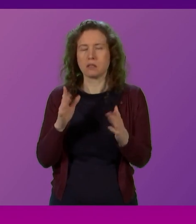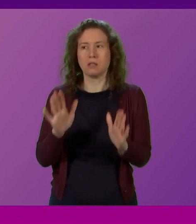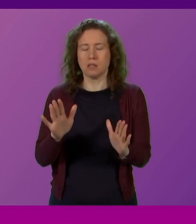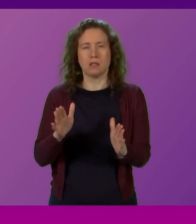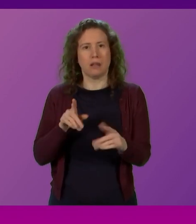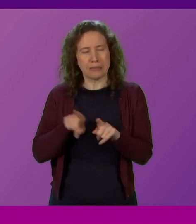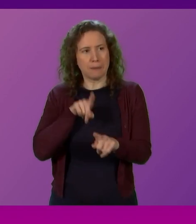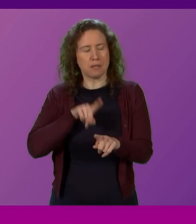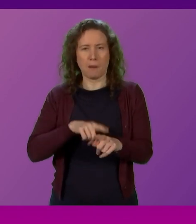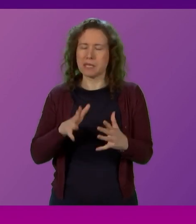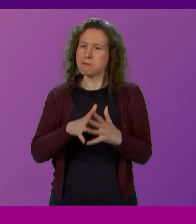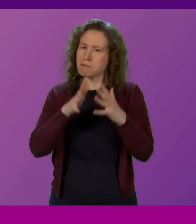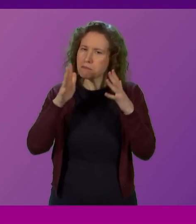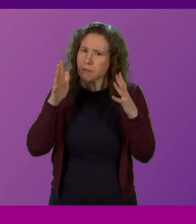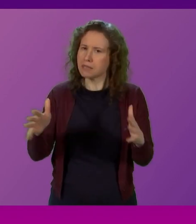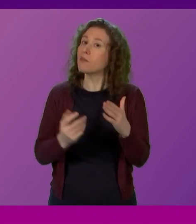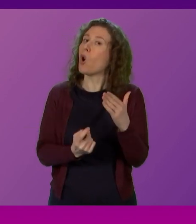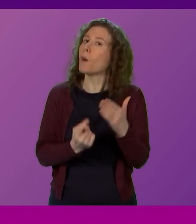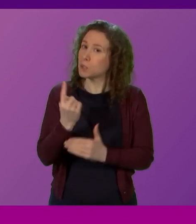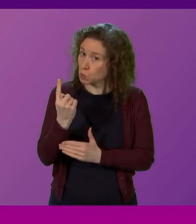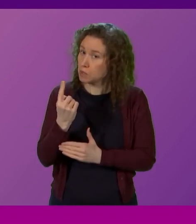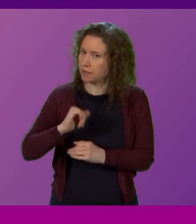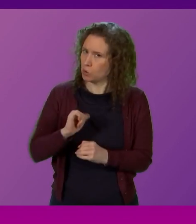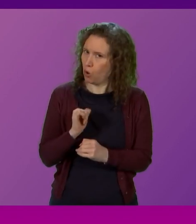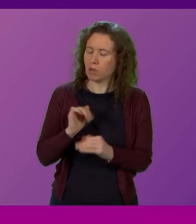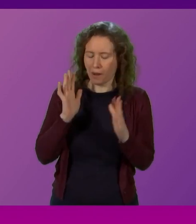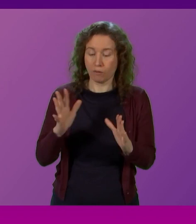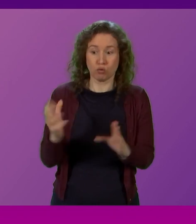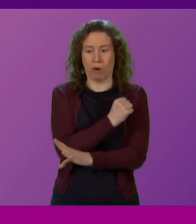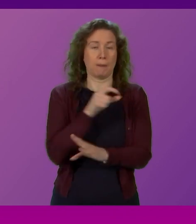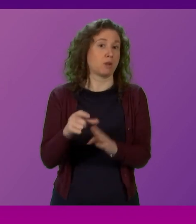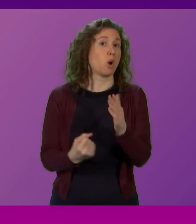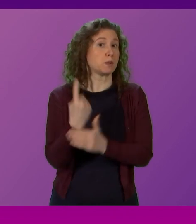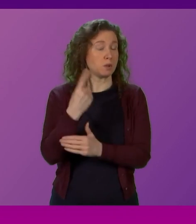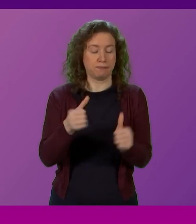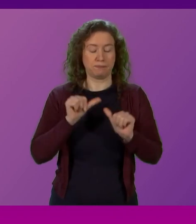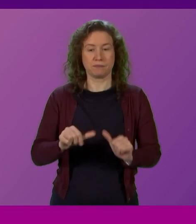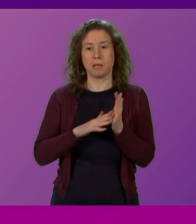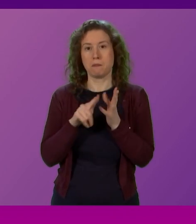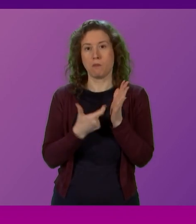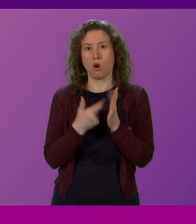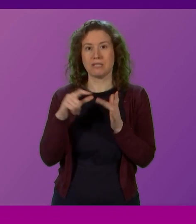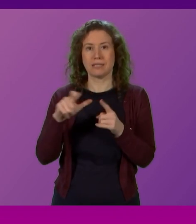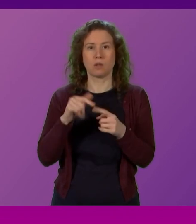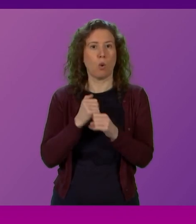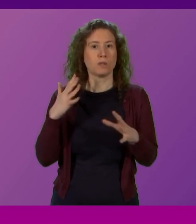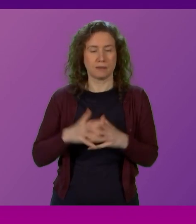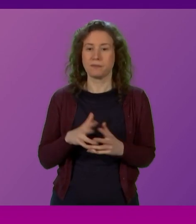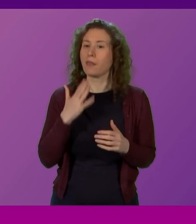also massive opportunities for Scotland in all of this, which we must seize.